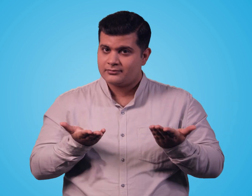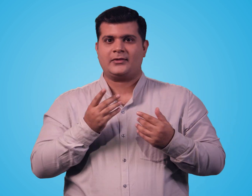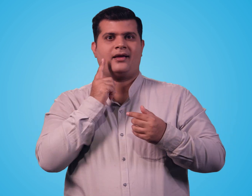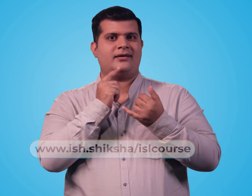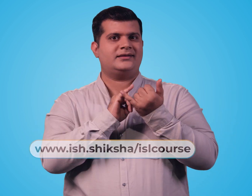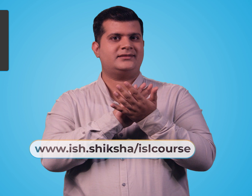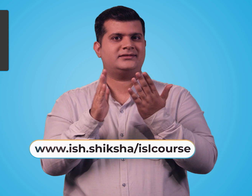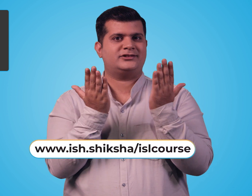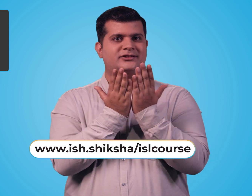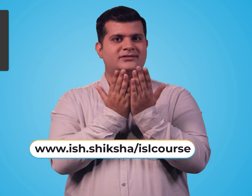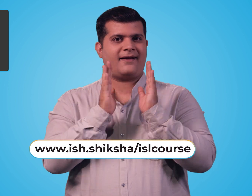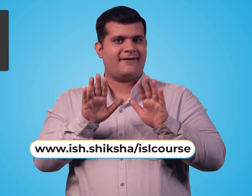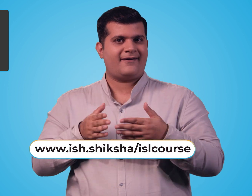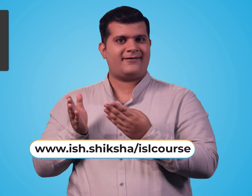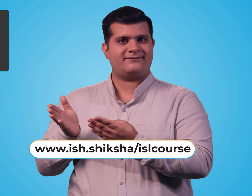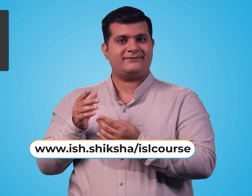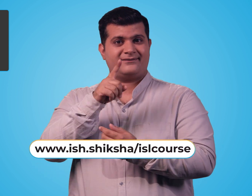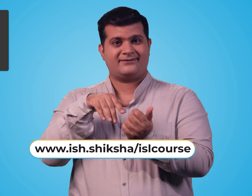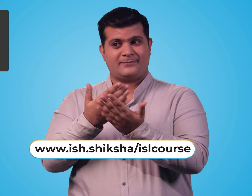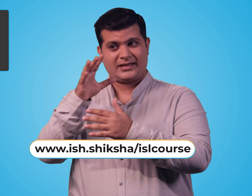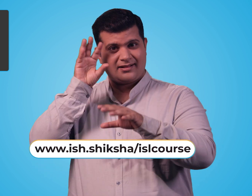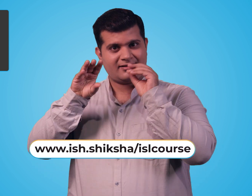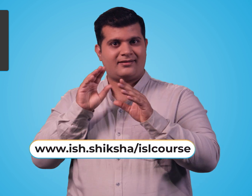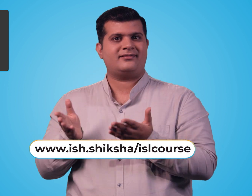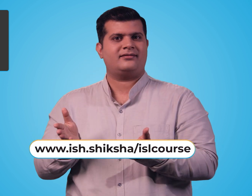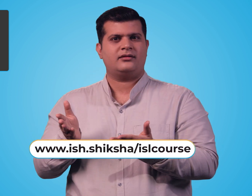ISH Shiksha has an ISL course, which you can apply for!